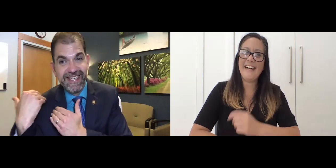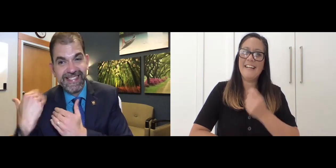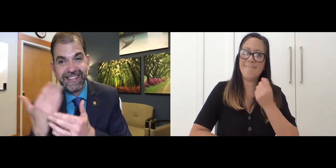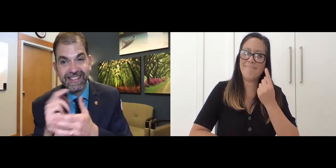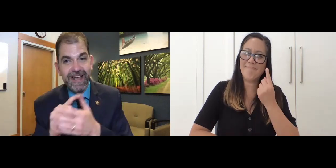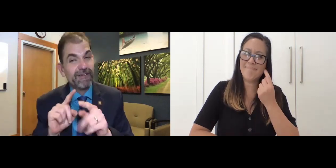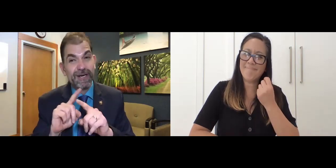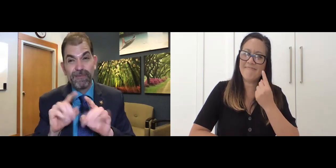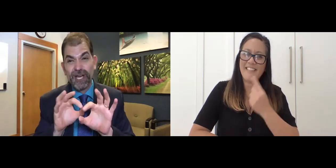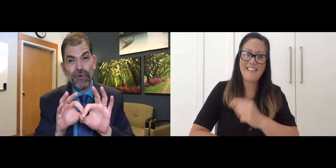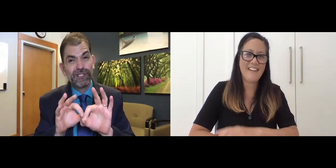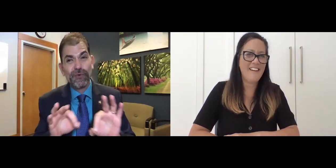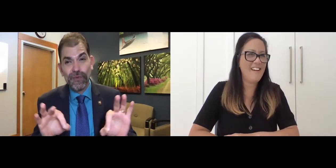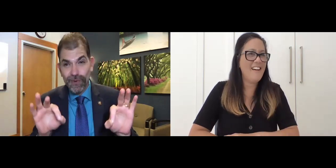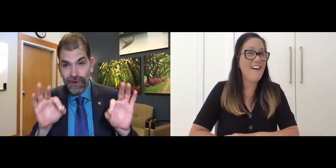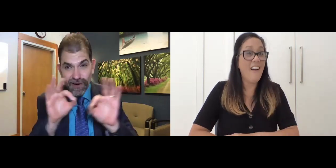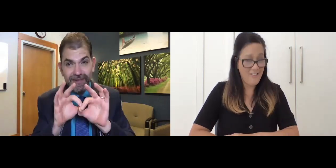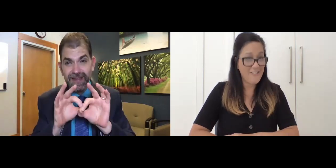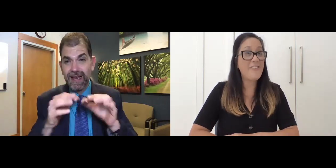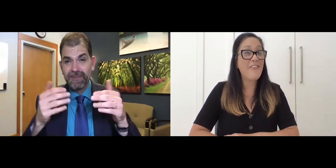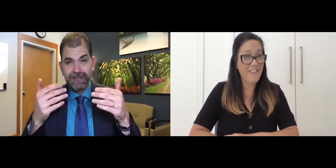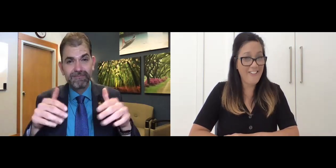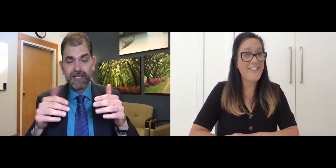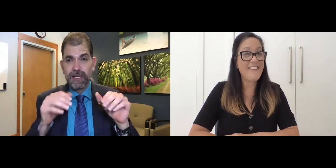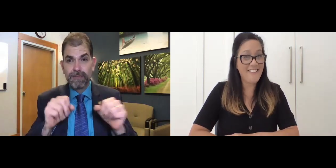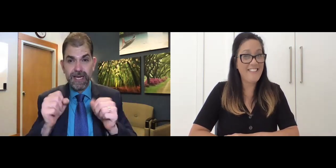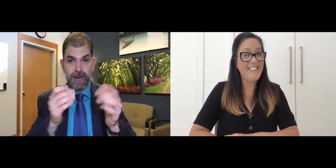I had all that responsibility, but it was well worth it. It was a great